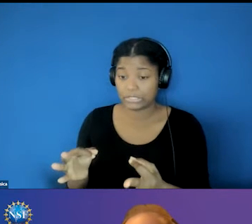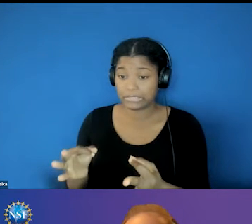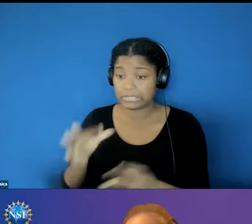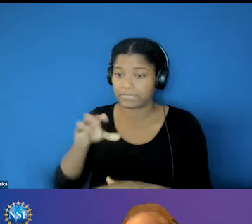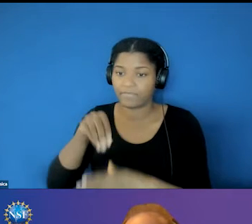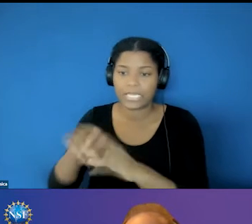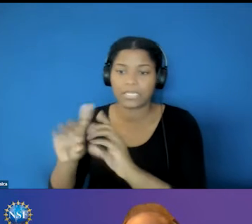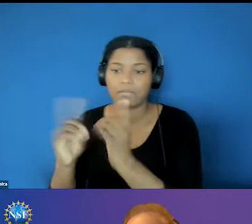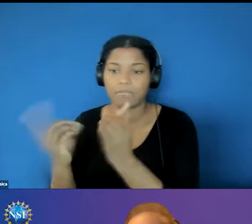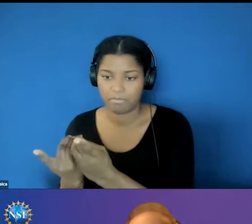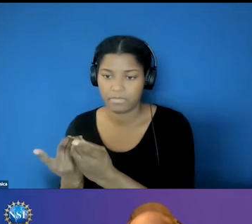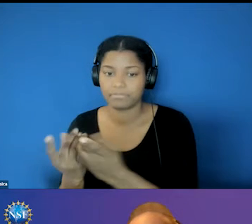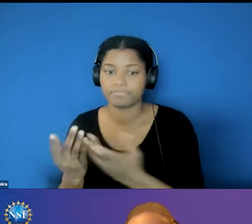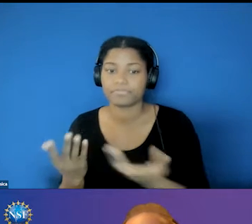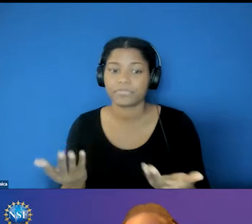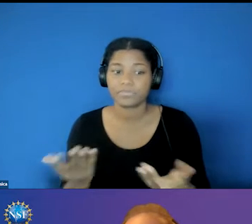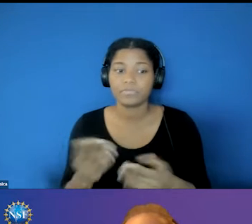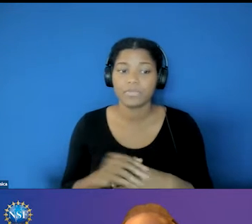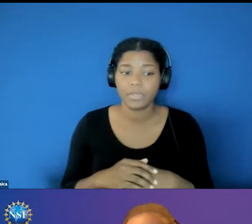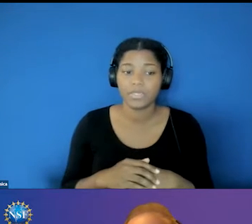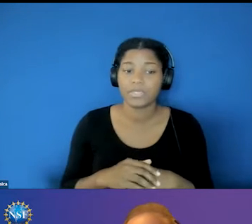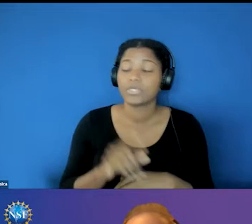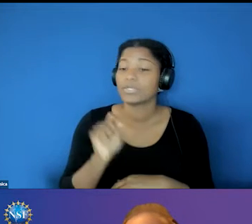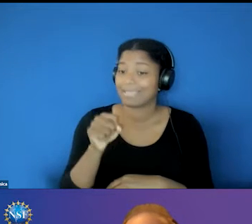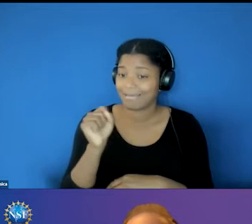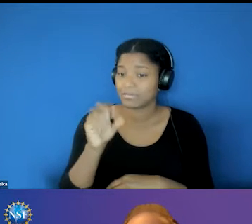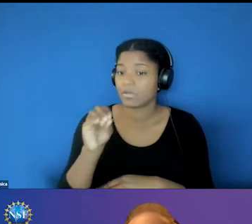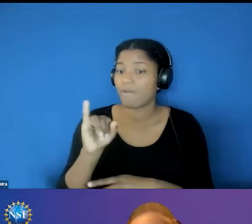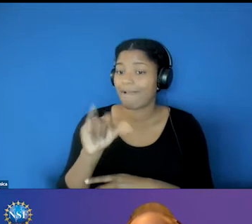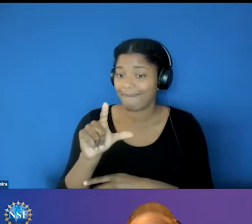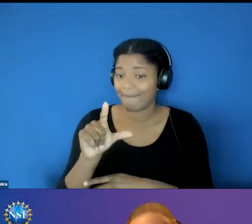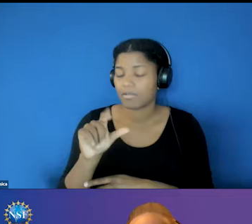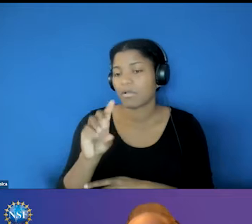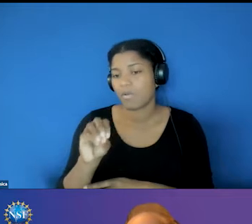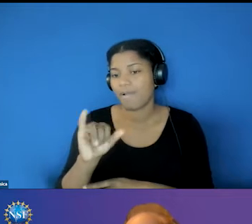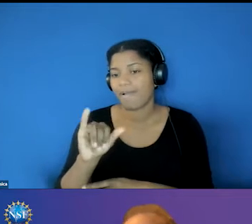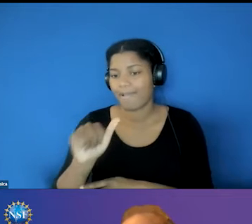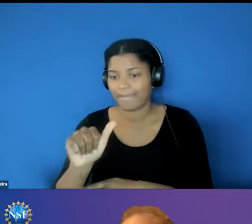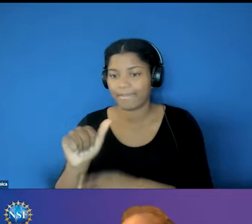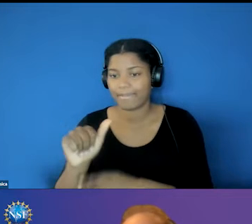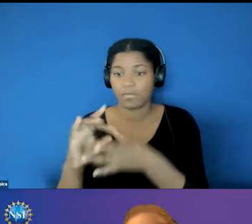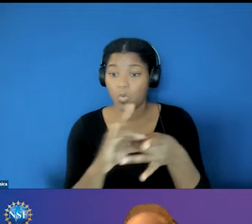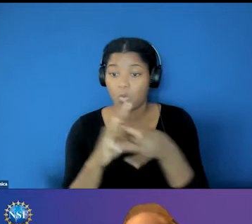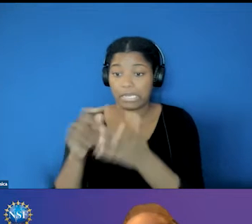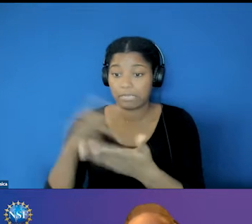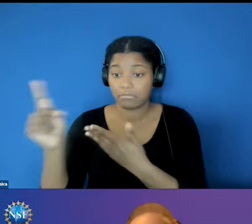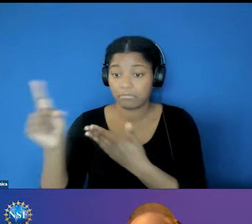So, it really is, even though it's an OIA coordinated program, it is a bottom up,